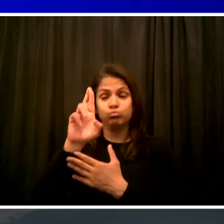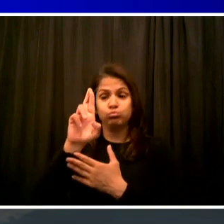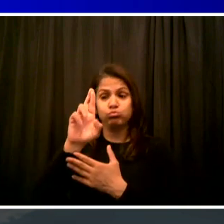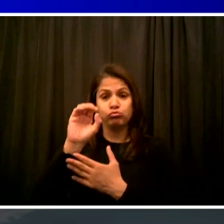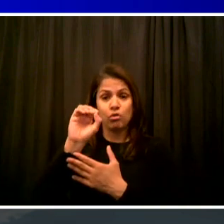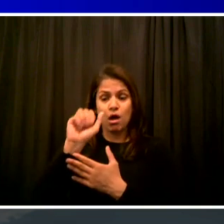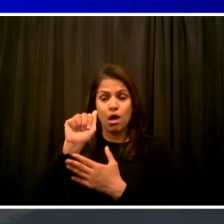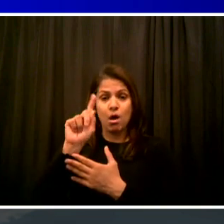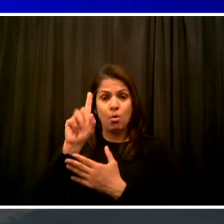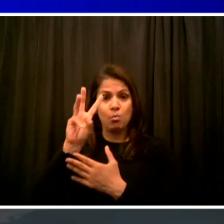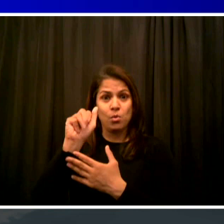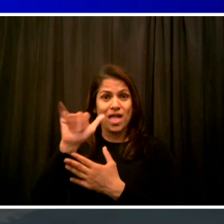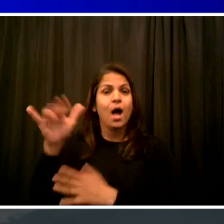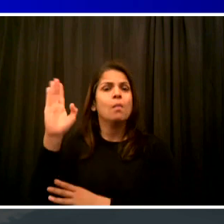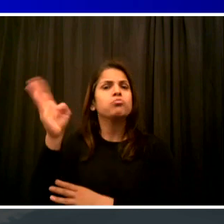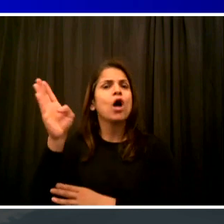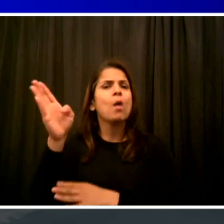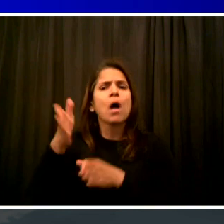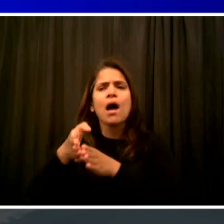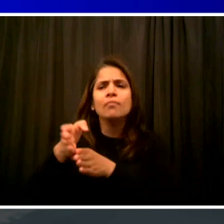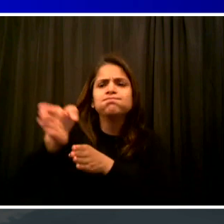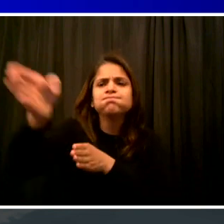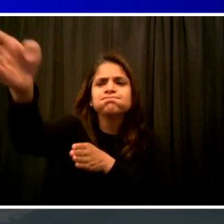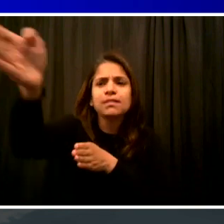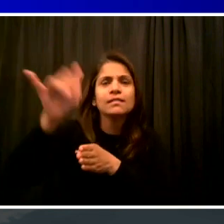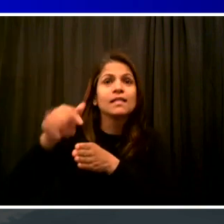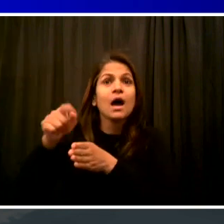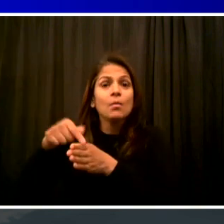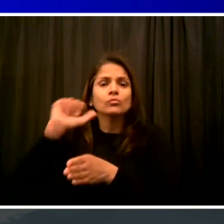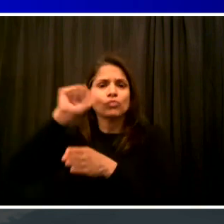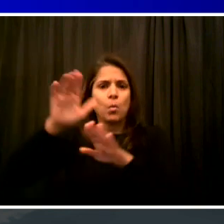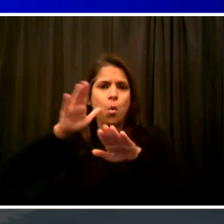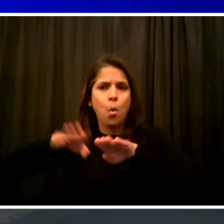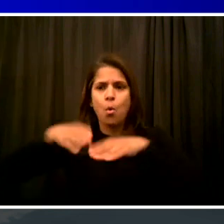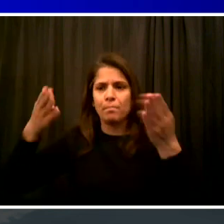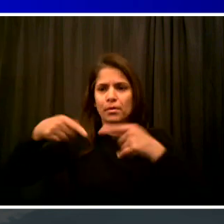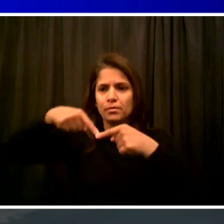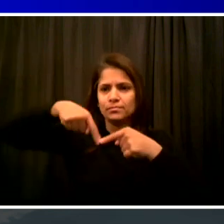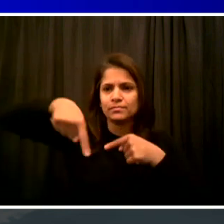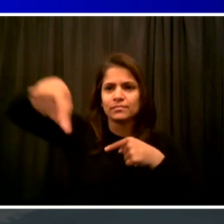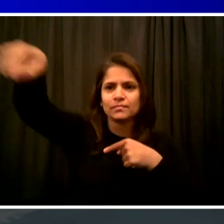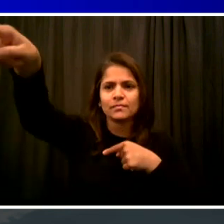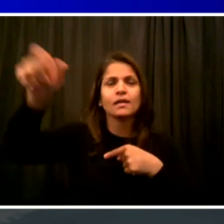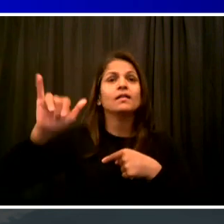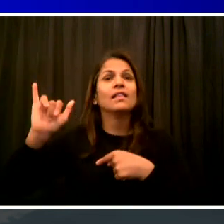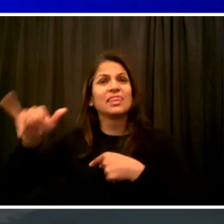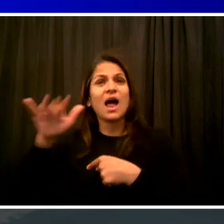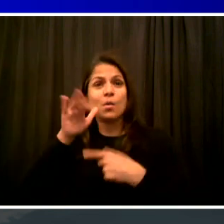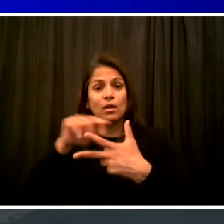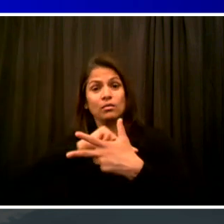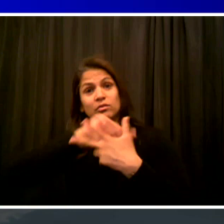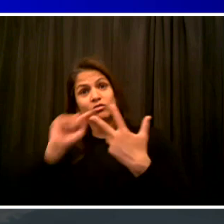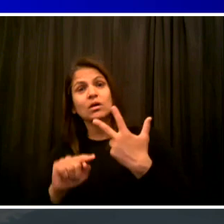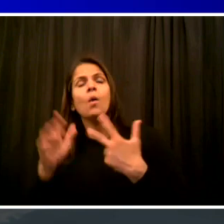BIKE ALNEN O BROADWAY IN MANHATTAN. THE REST WILL BE PHASED IN, IN THE REMAINING DAYS OF THIS MONTH.